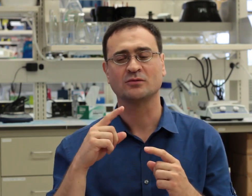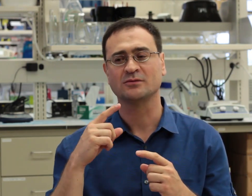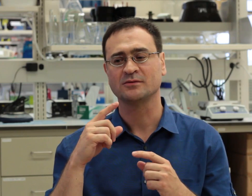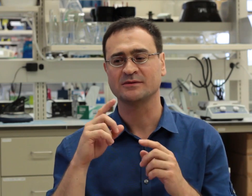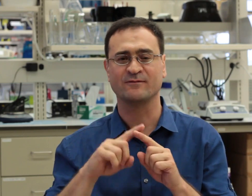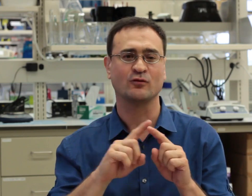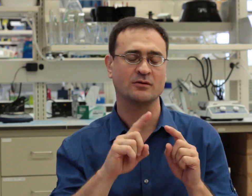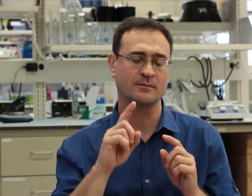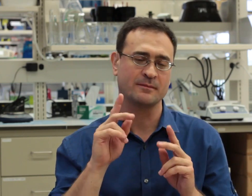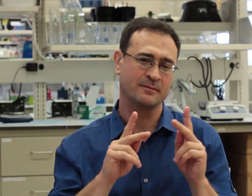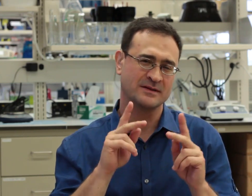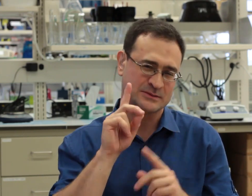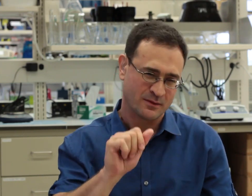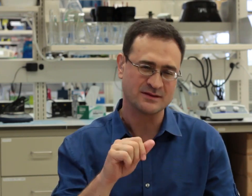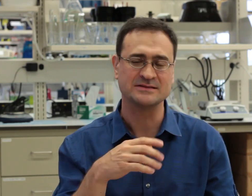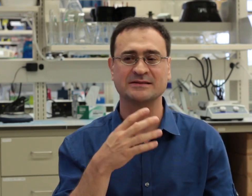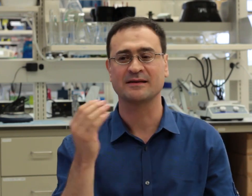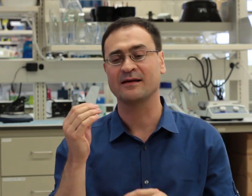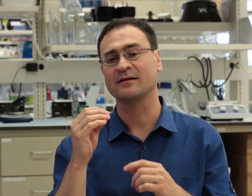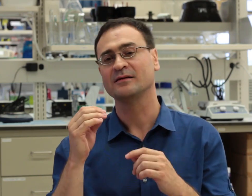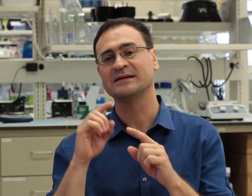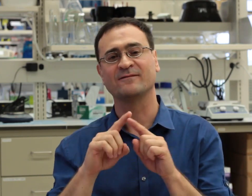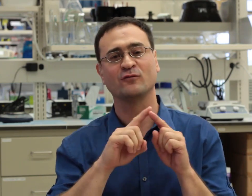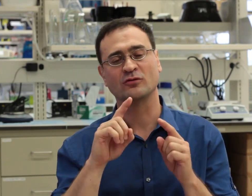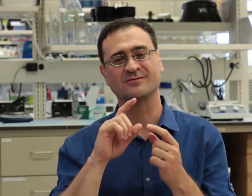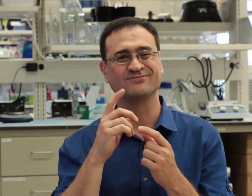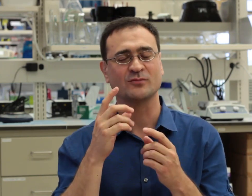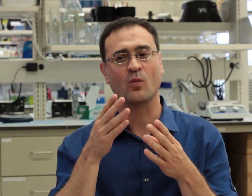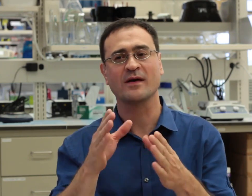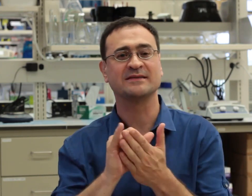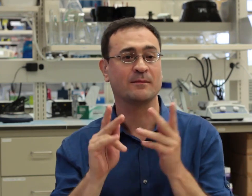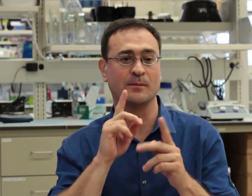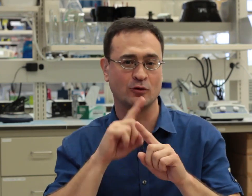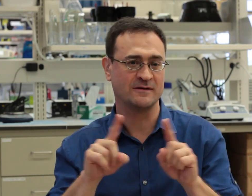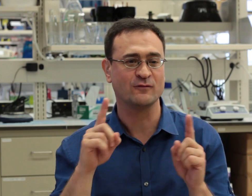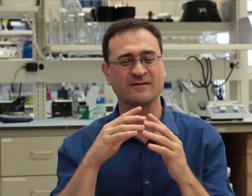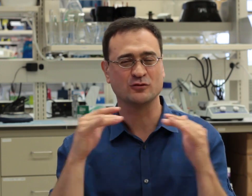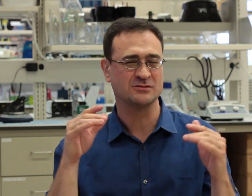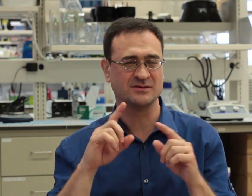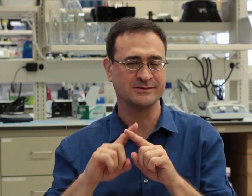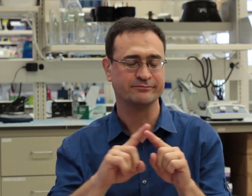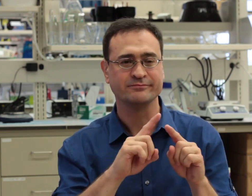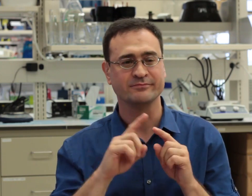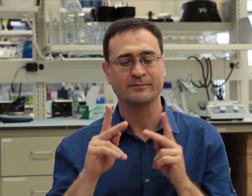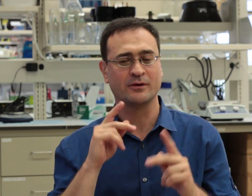very tolerant of different types of people, people with disabilities, or different ways that people be.